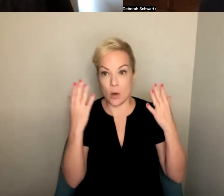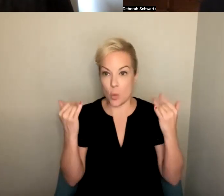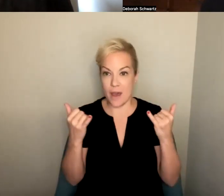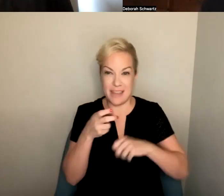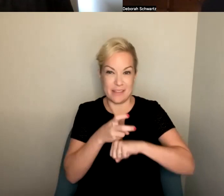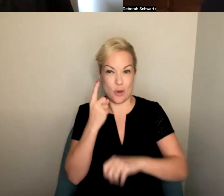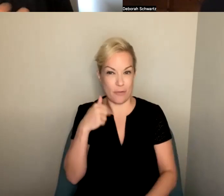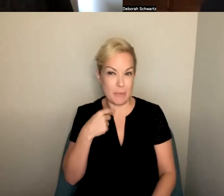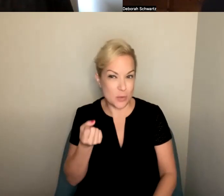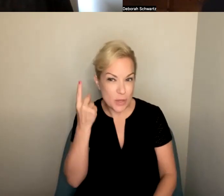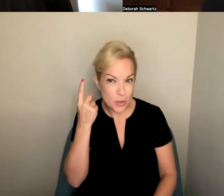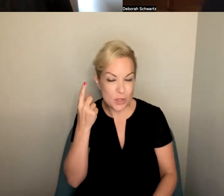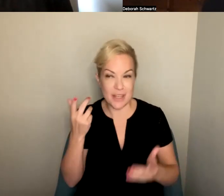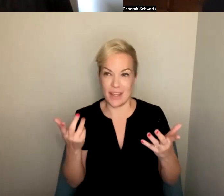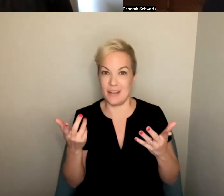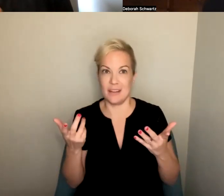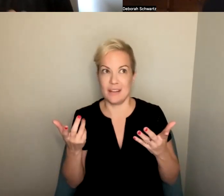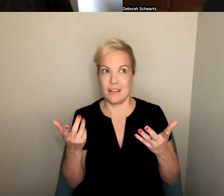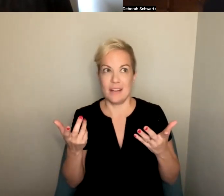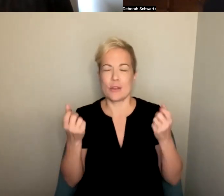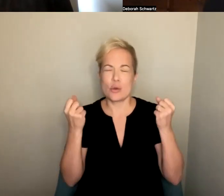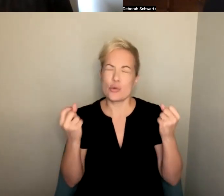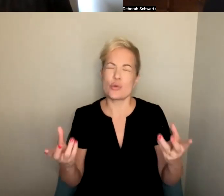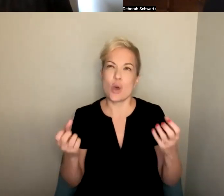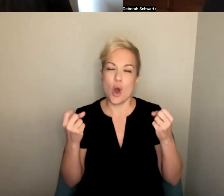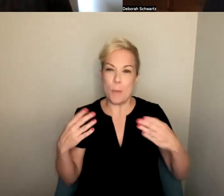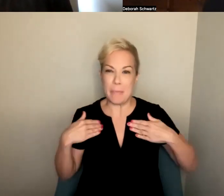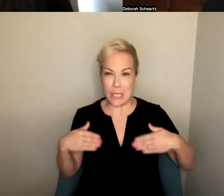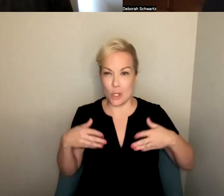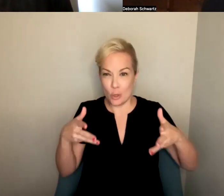you know there's so many sets of human remains that are in collections that, you know,